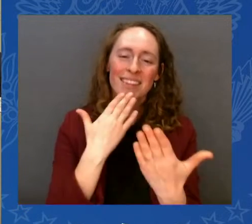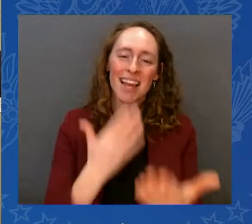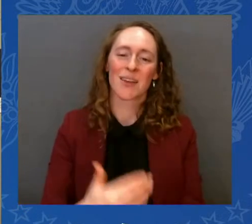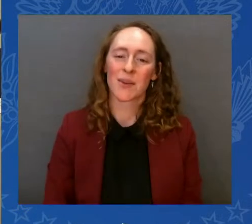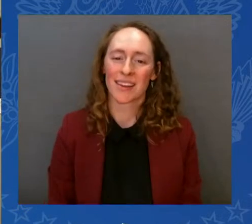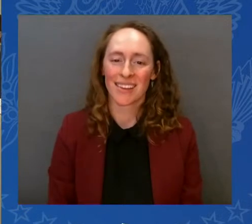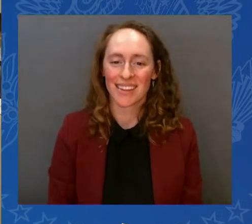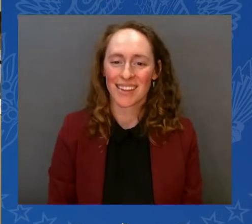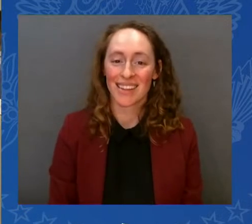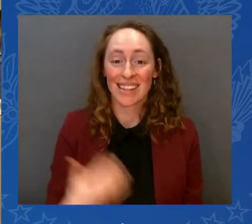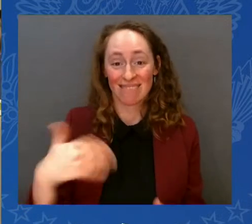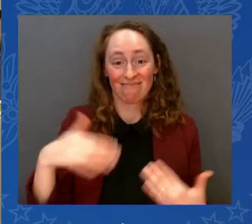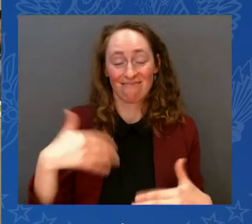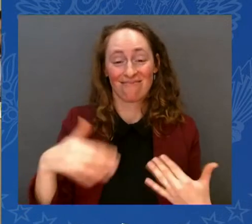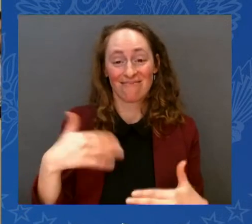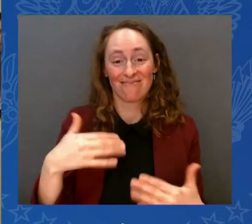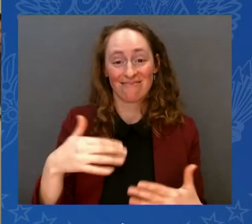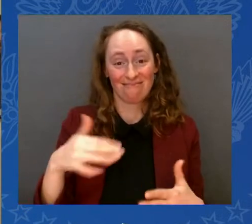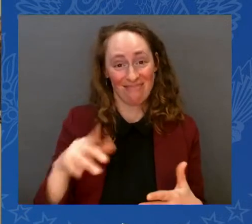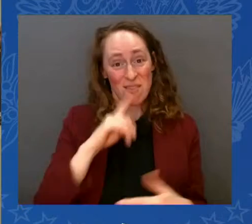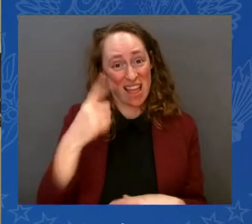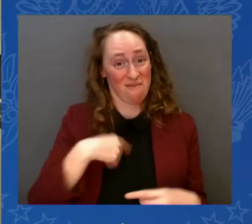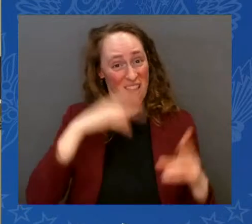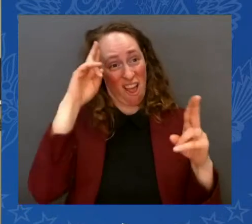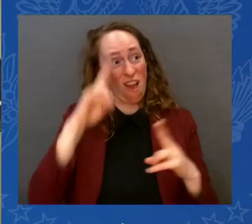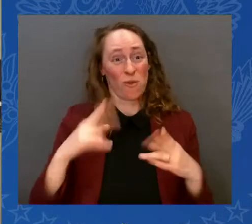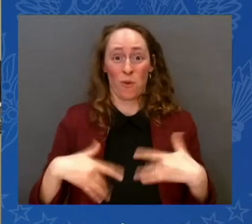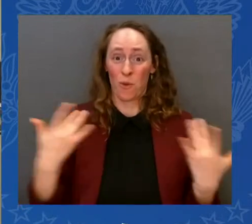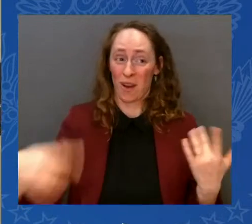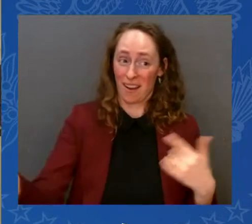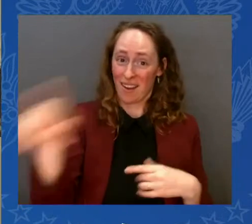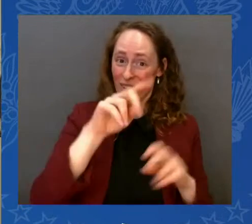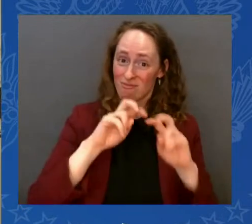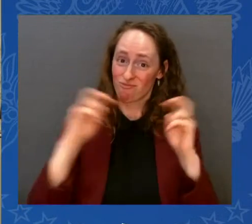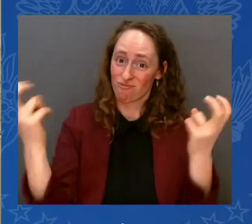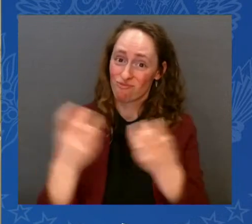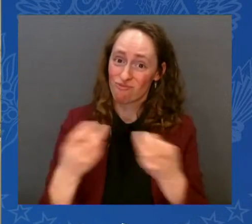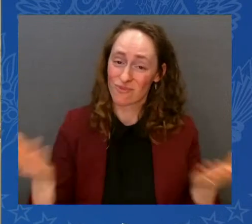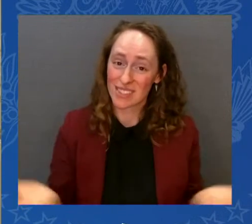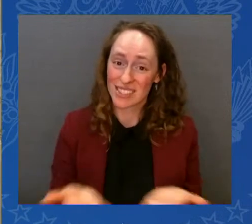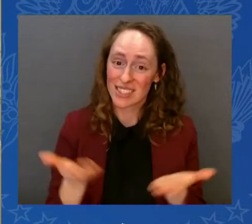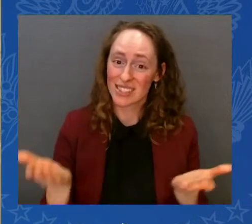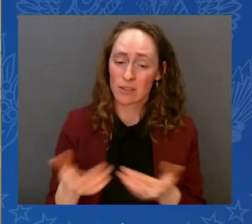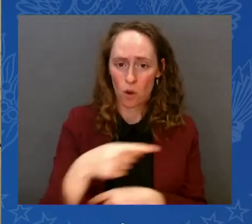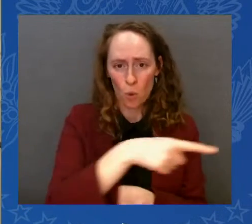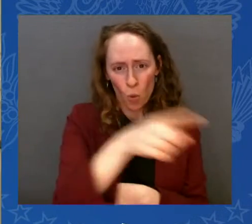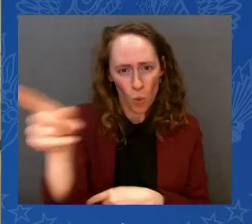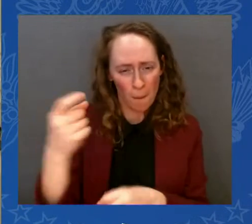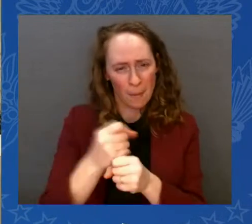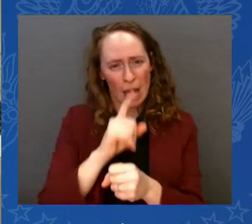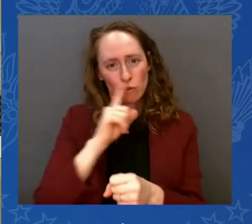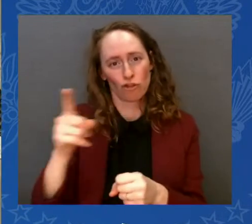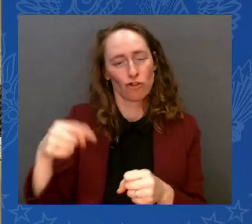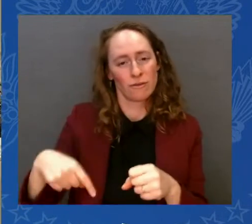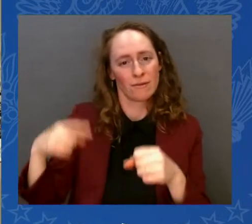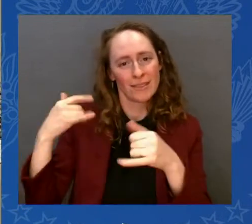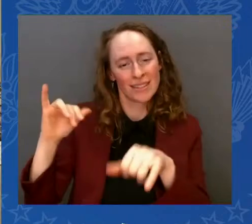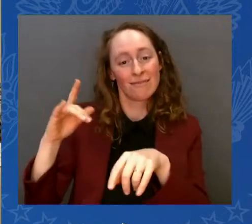You guys make the -- make the trains run on time, figuratively speaking. Without you, none of this works. I mean, I really mean it. None of it works.